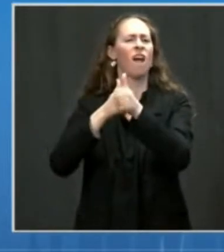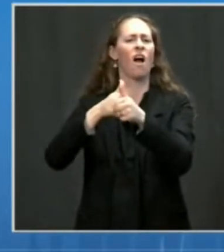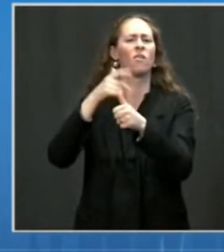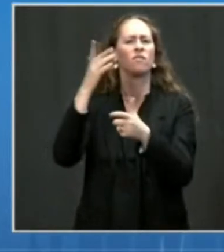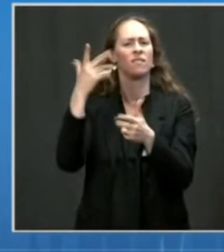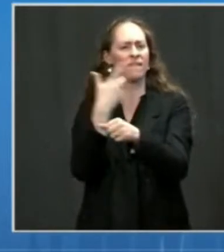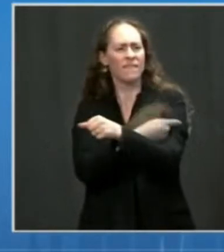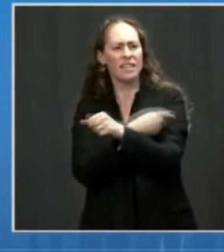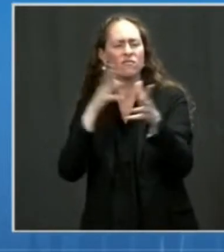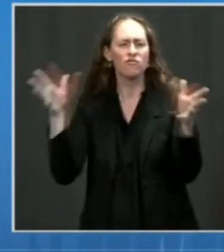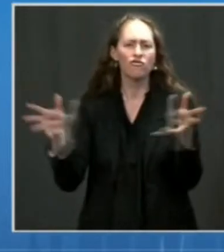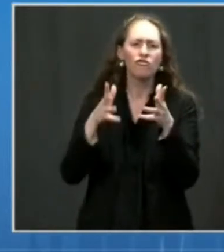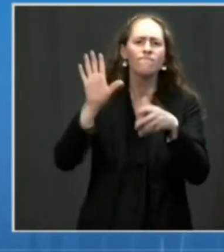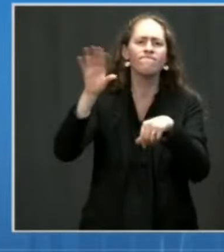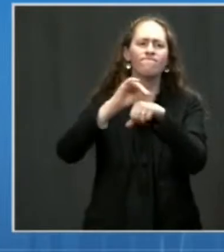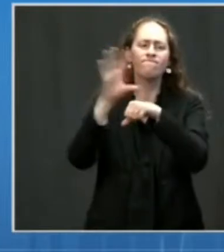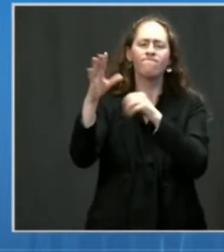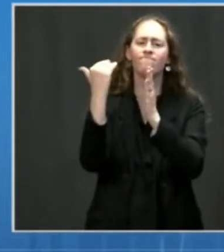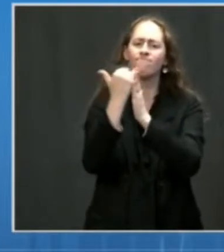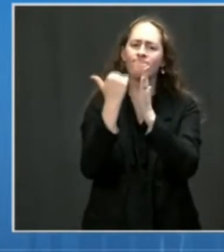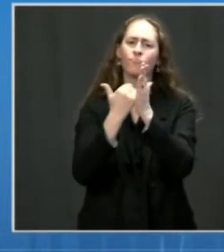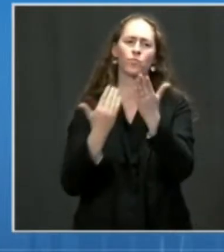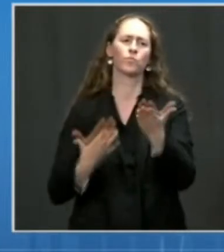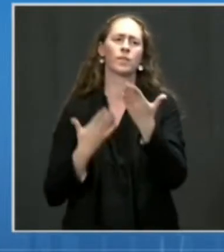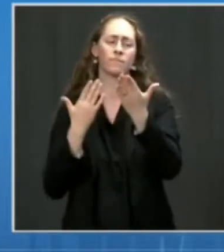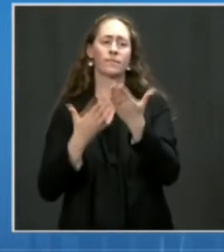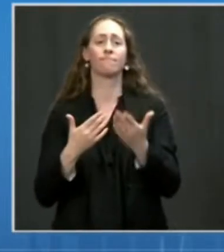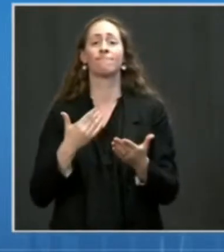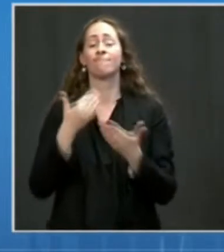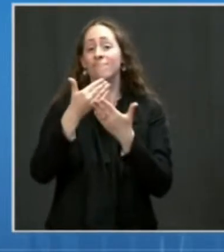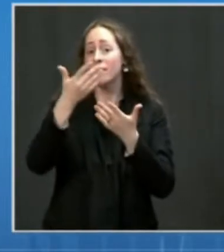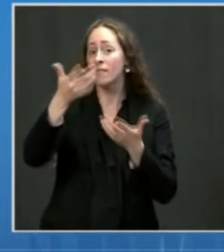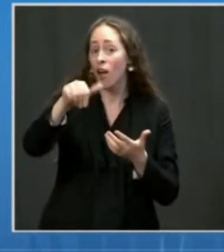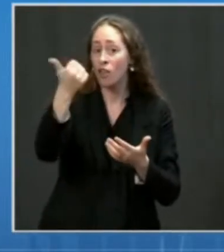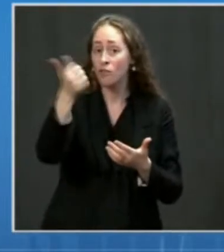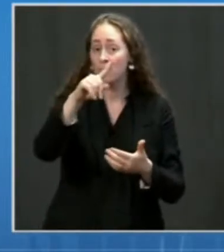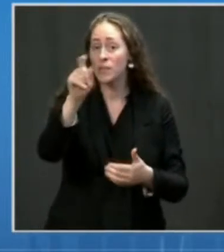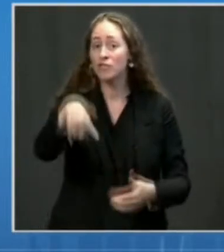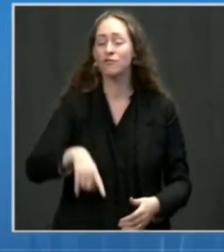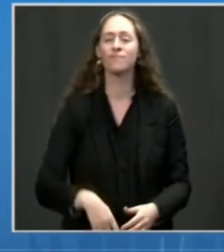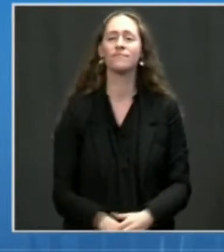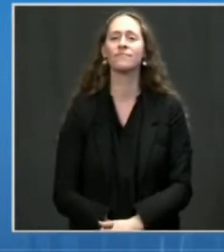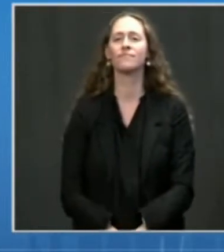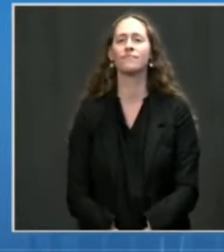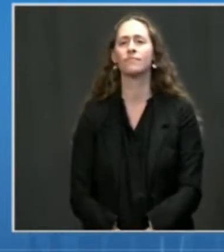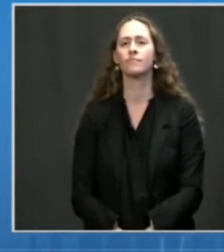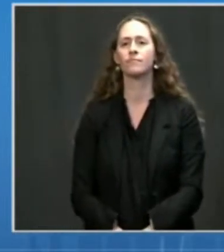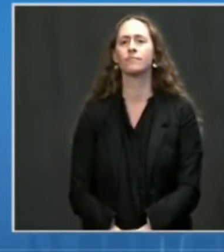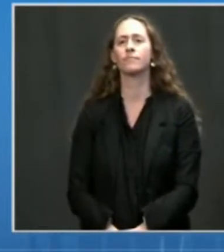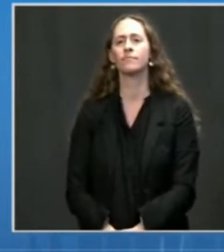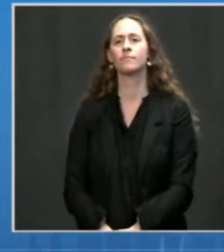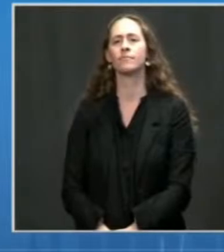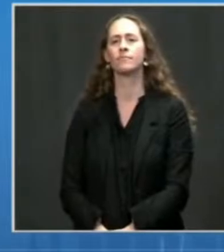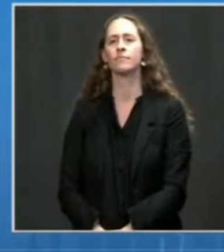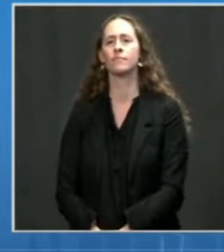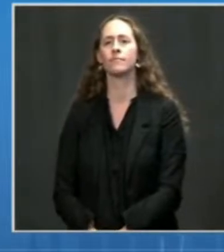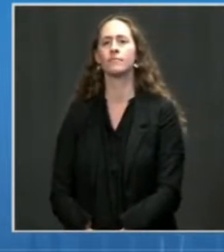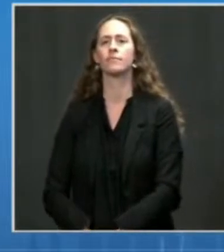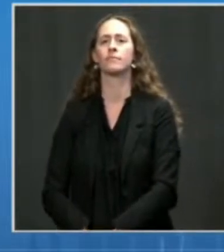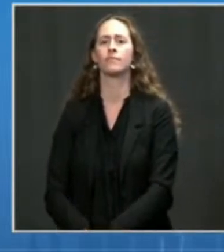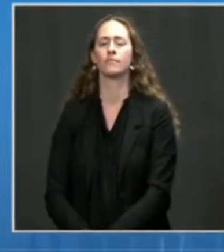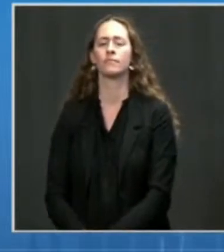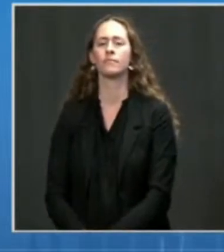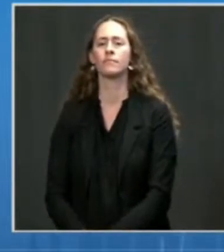LISTEN TO THE SIGNS AND GET